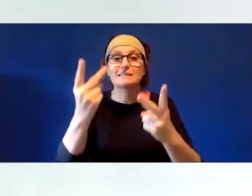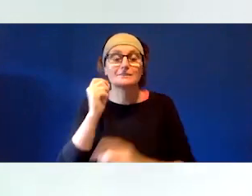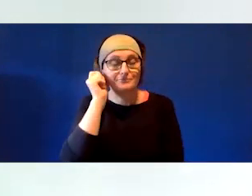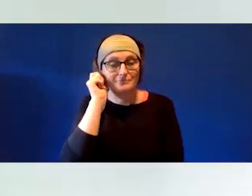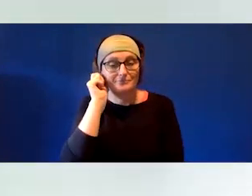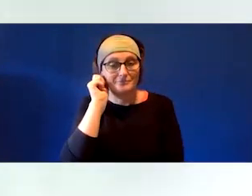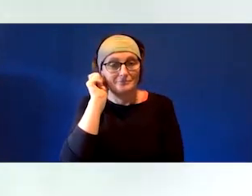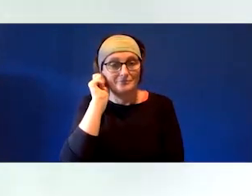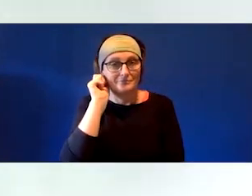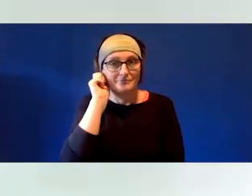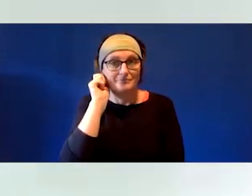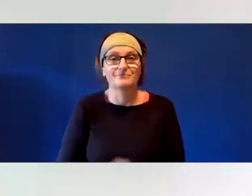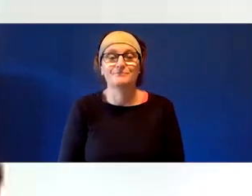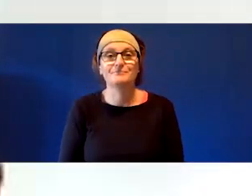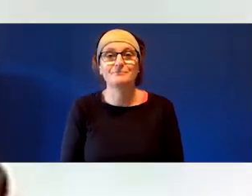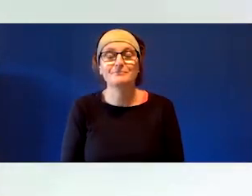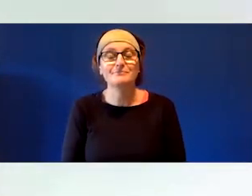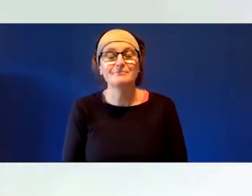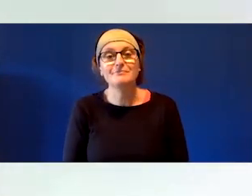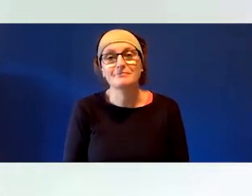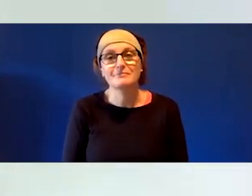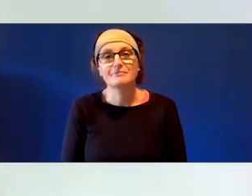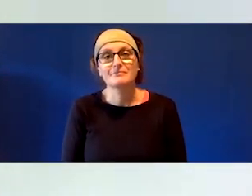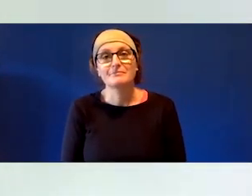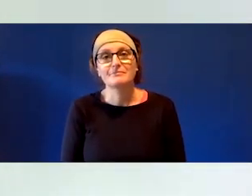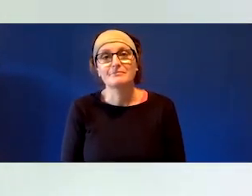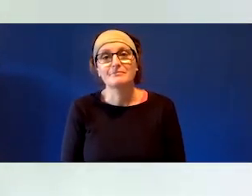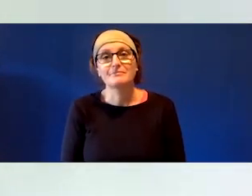survival in each of those places. I'm kind of using the wallet, I